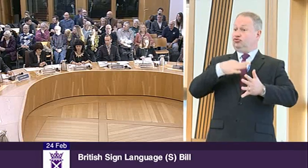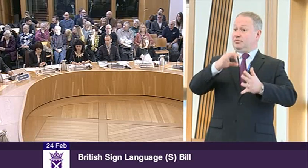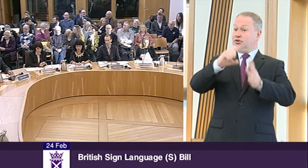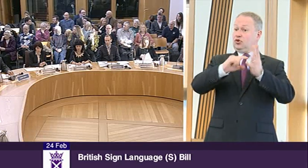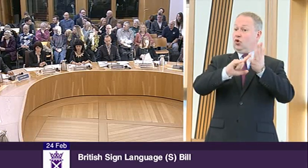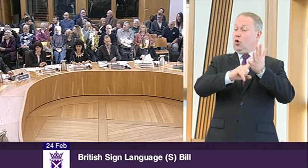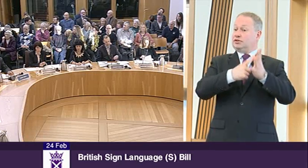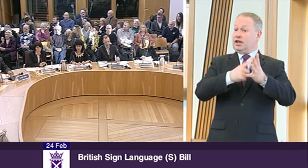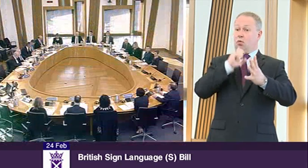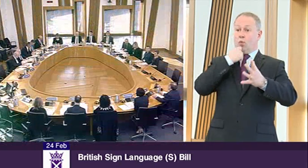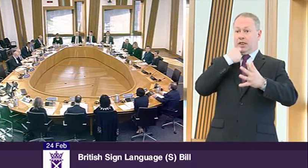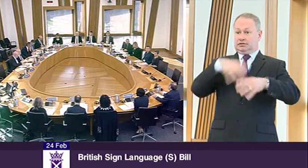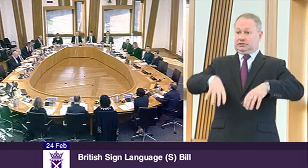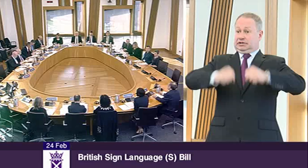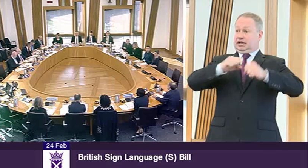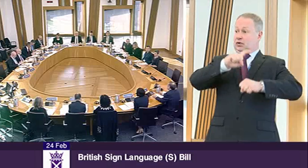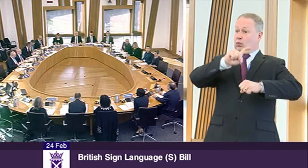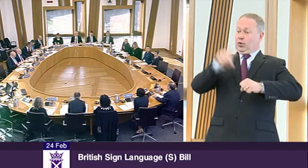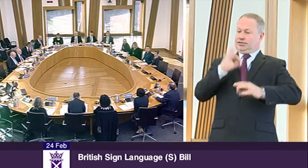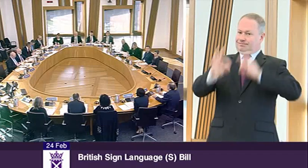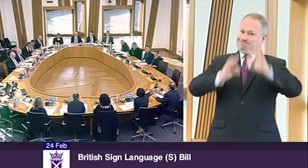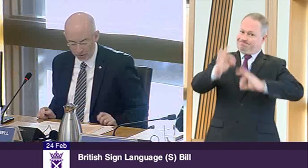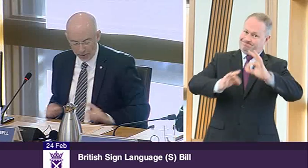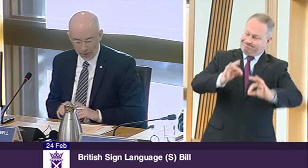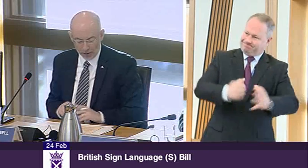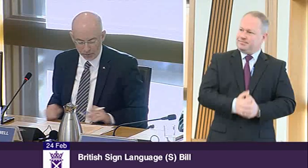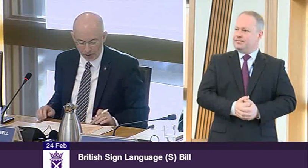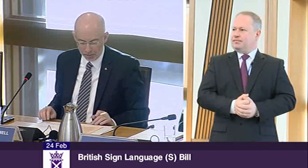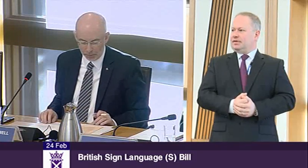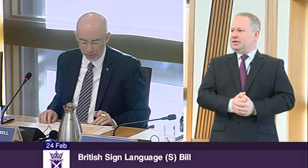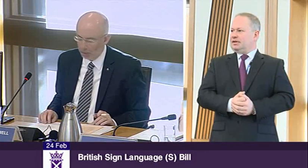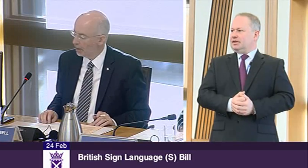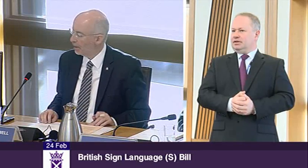We will go straight to questions from committee members.